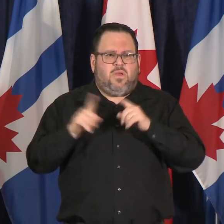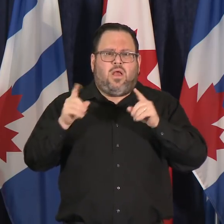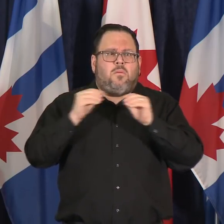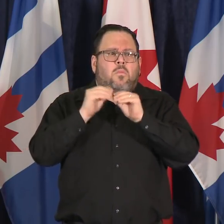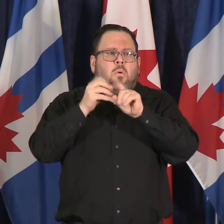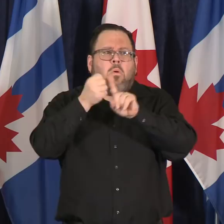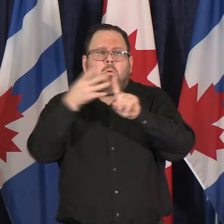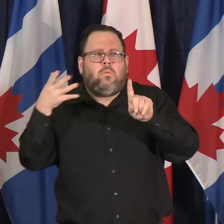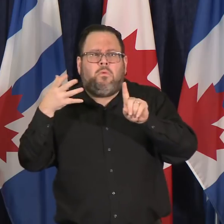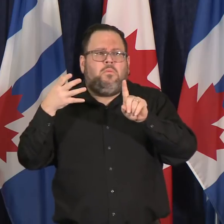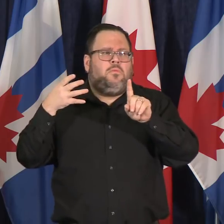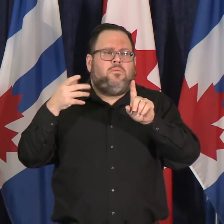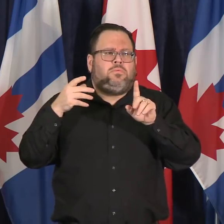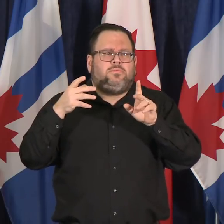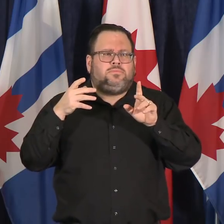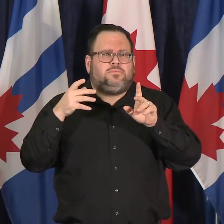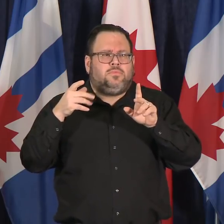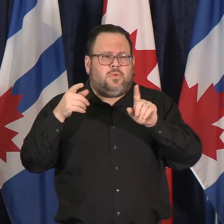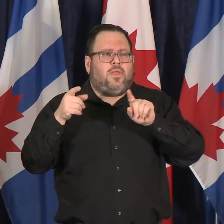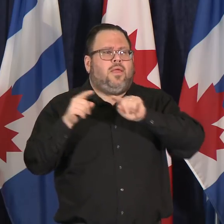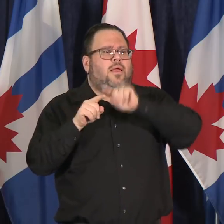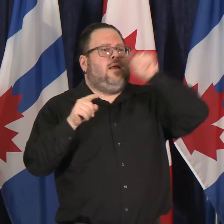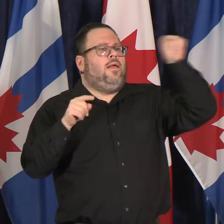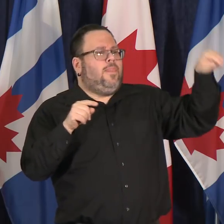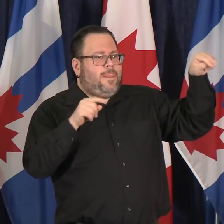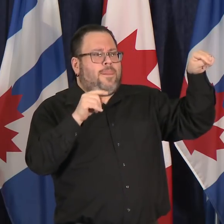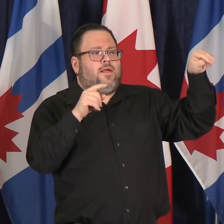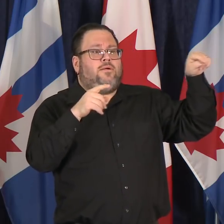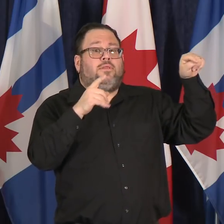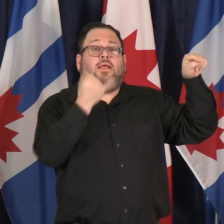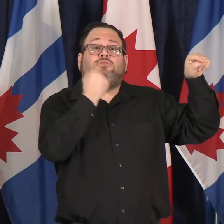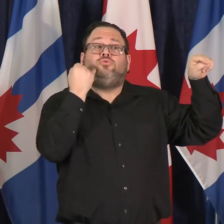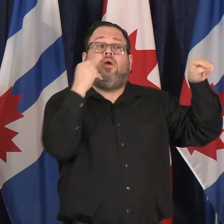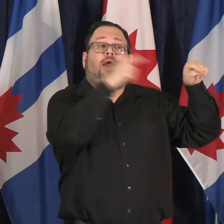routinely post that sort of information of Cova 19 people the past movements at